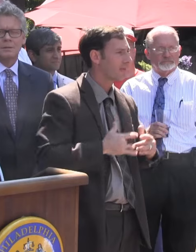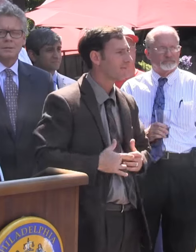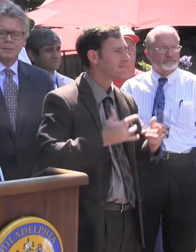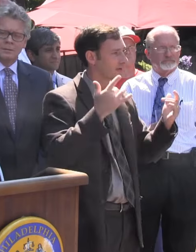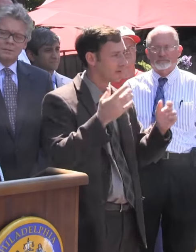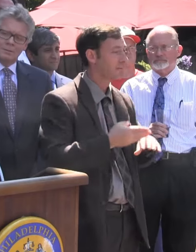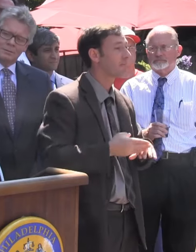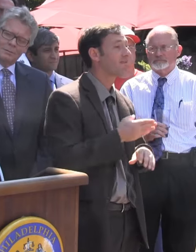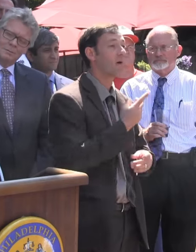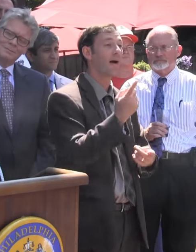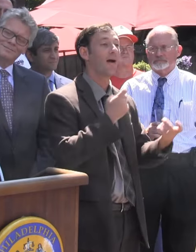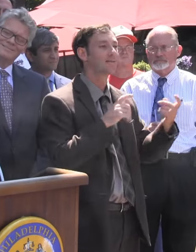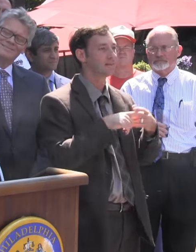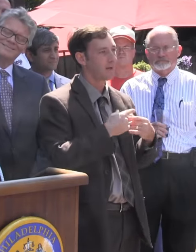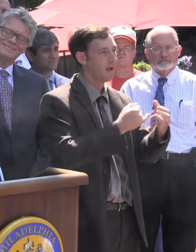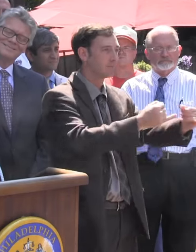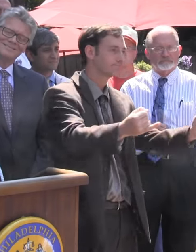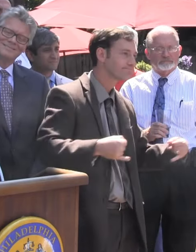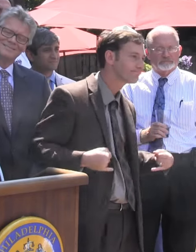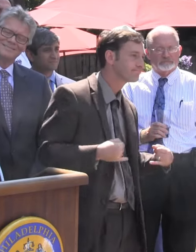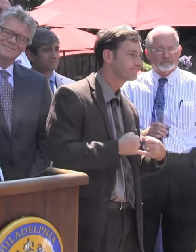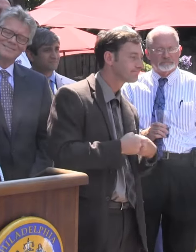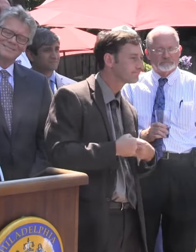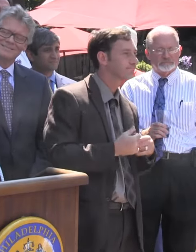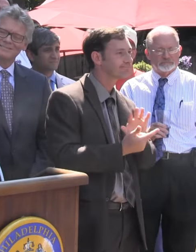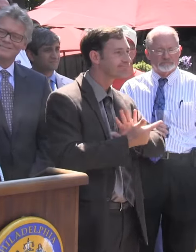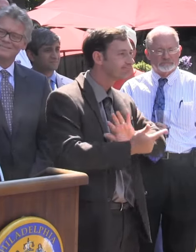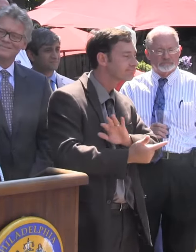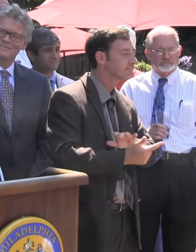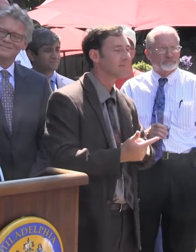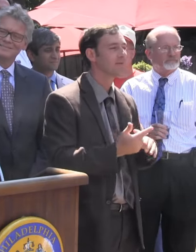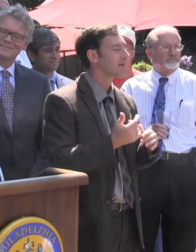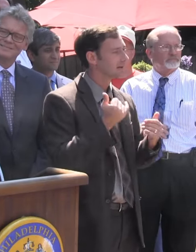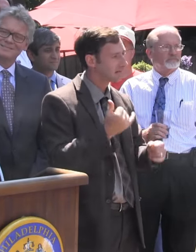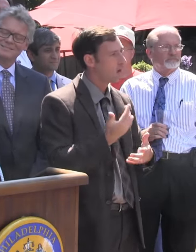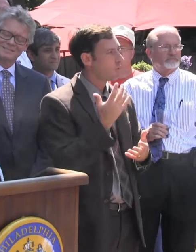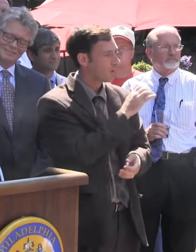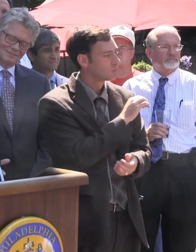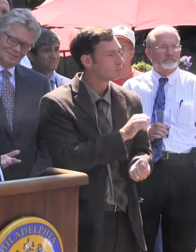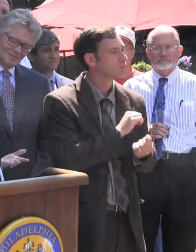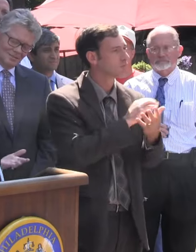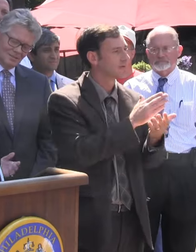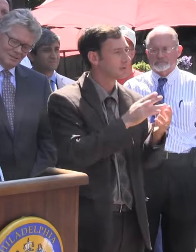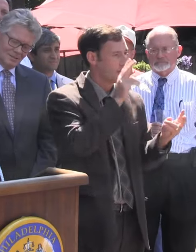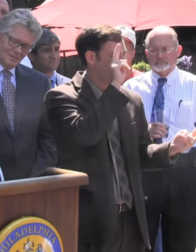we get asked about colored lines and perimeters, it's important to address a few misconceptions.